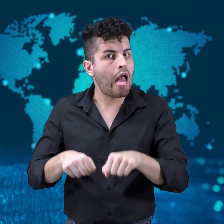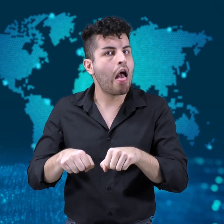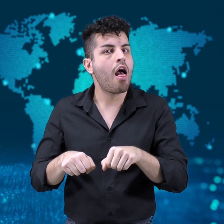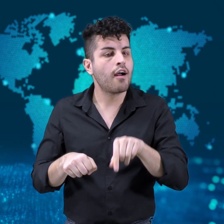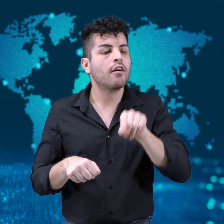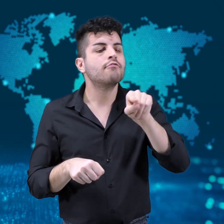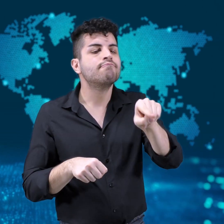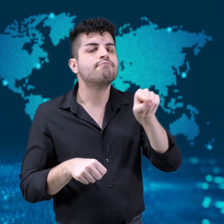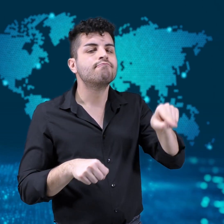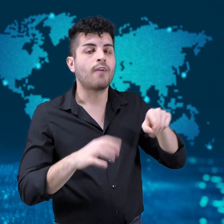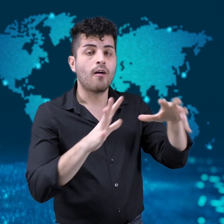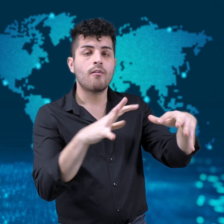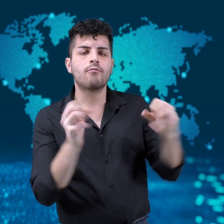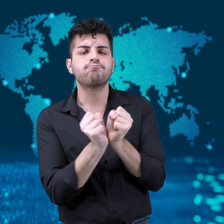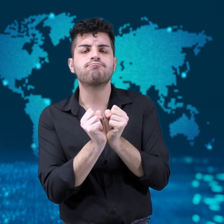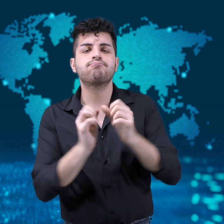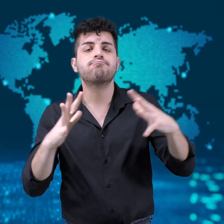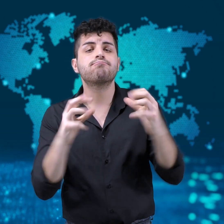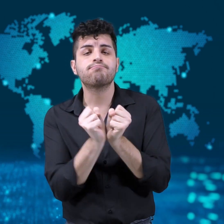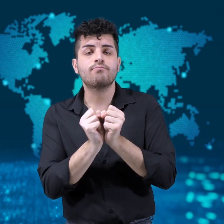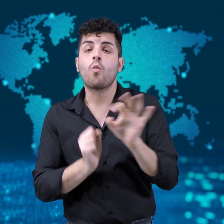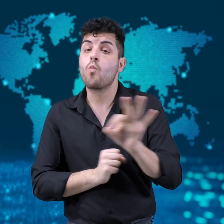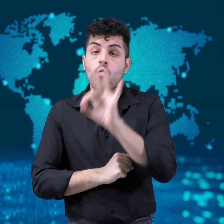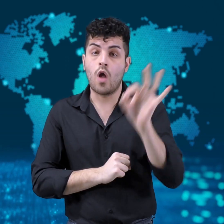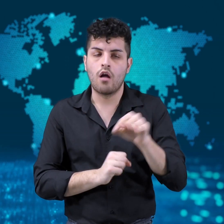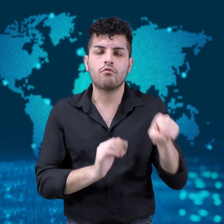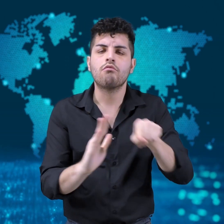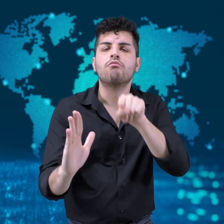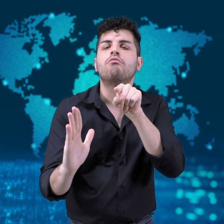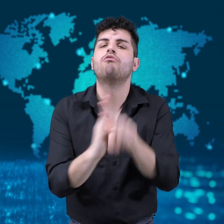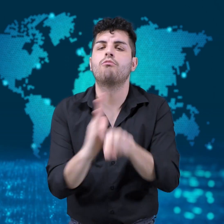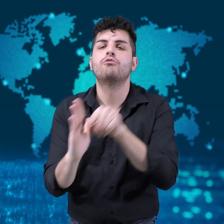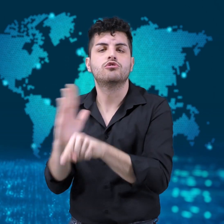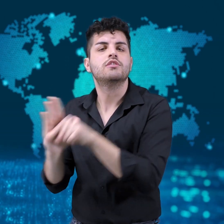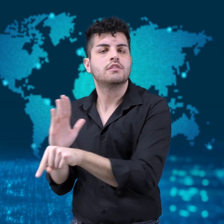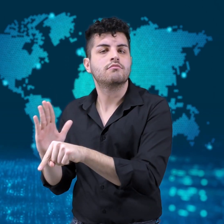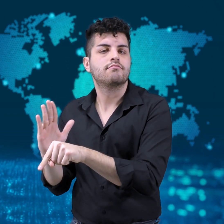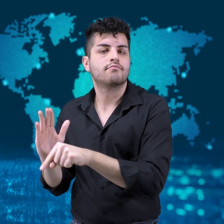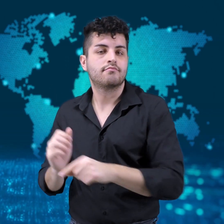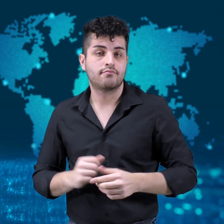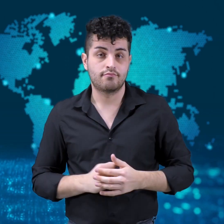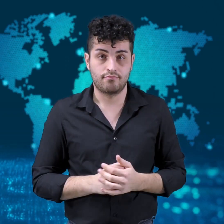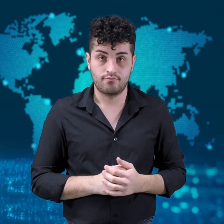In response to the investigation findings,